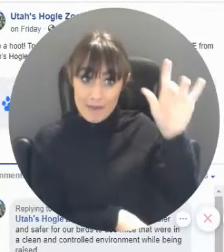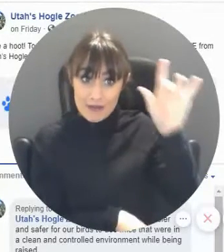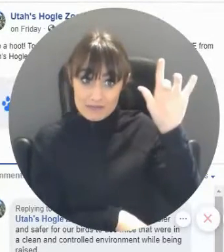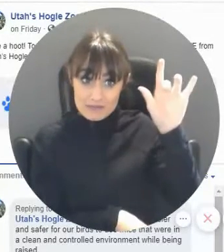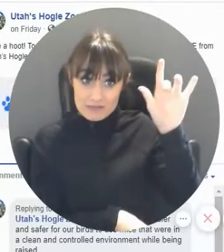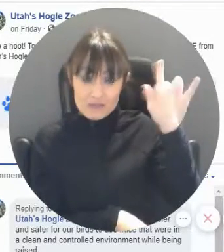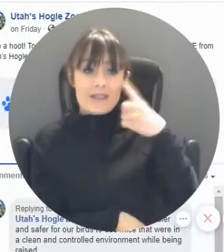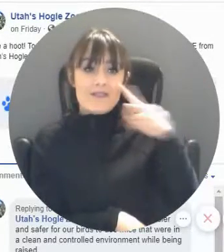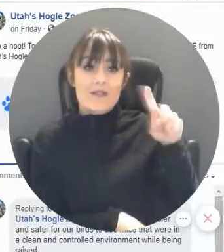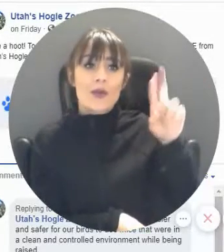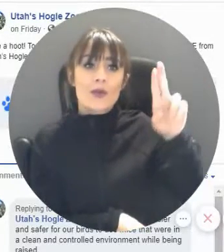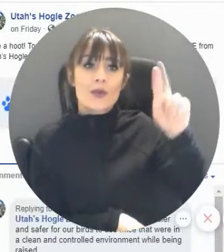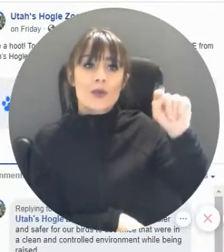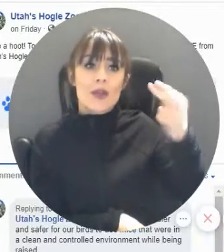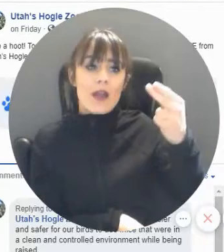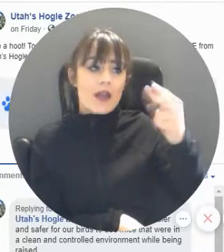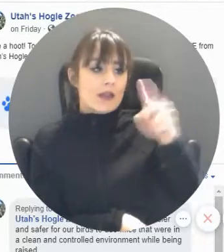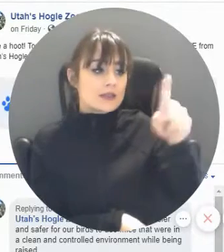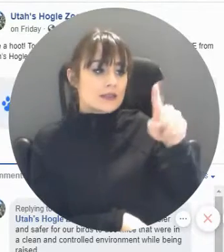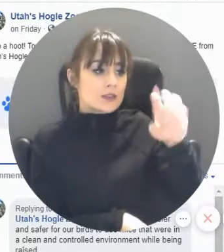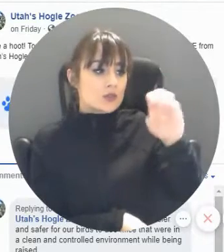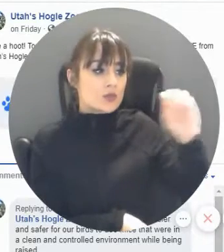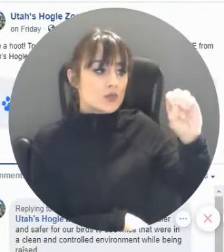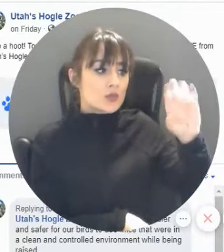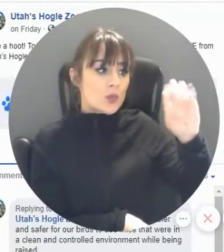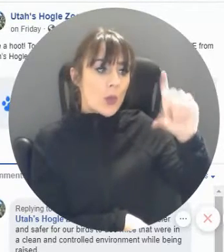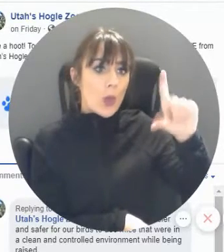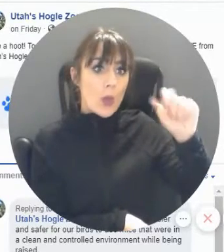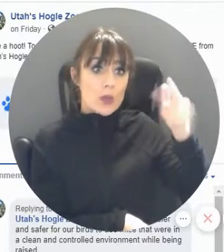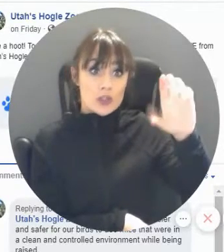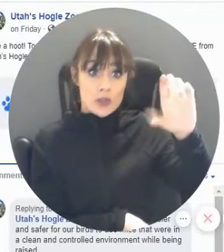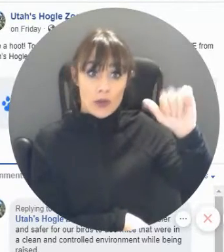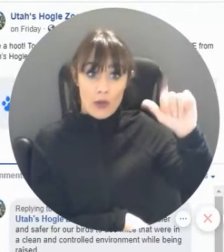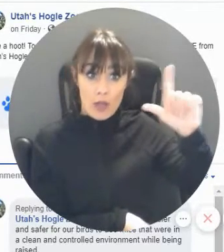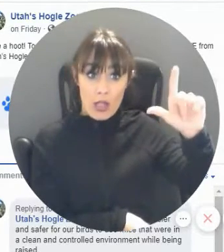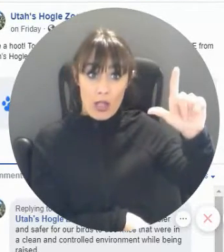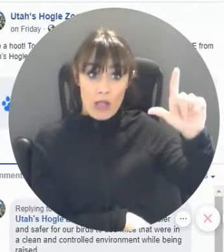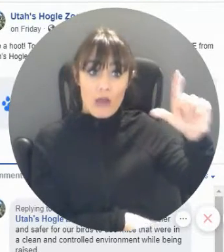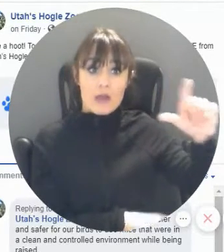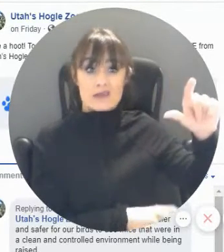As you know, we are closed and cash flow has come to a dead stop.